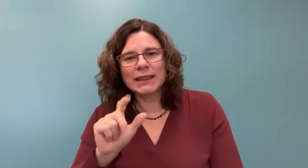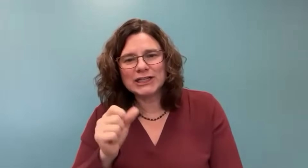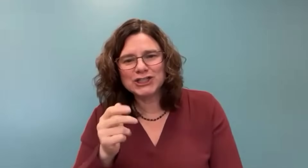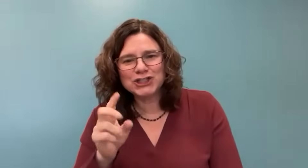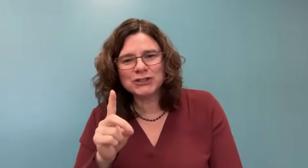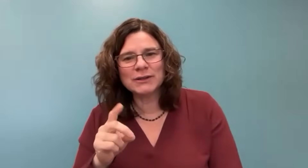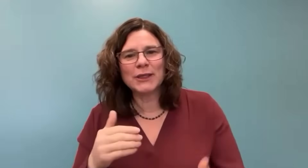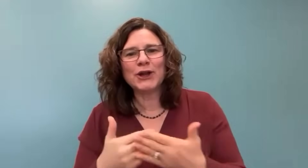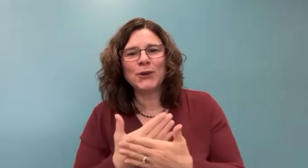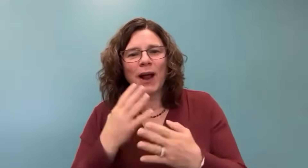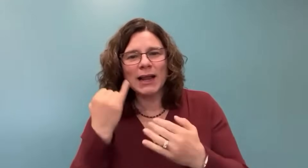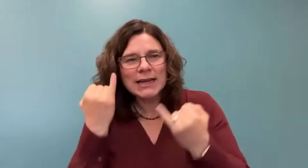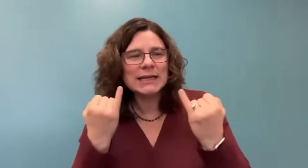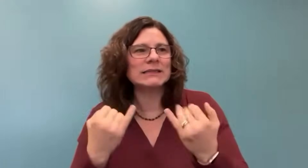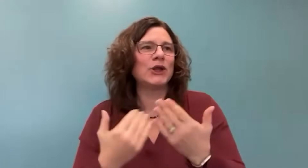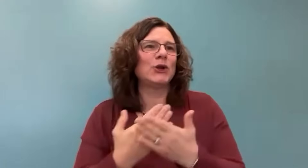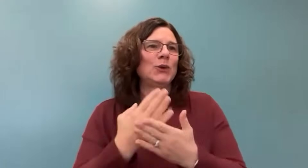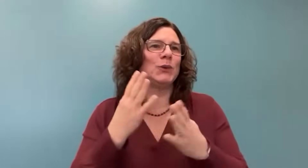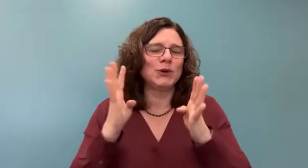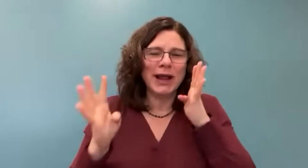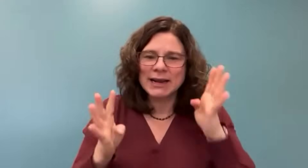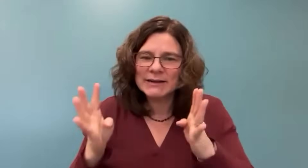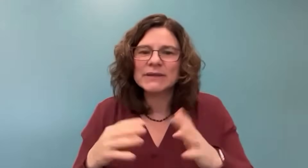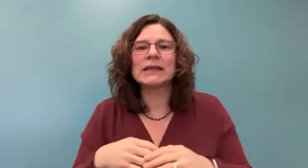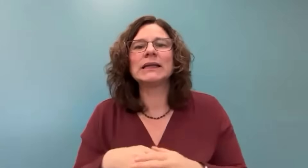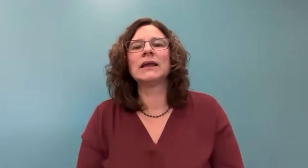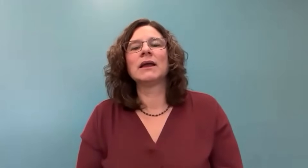be unleashed. New ideas, new creativity.